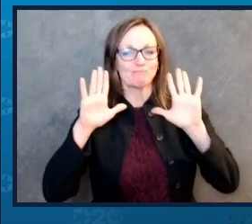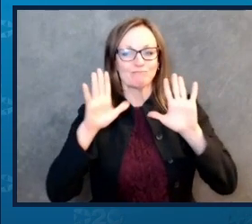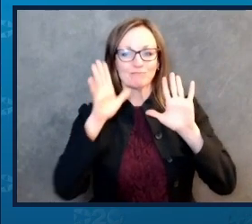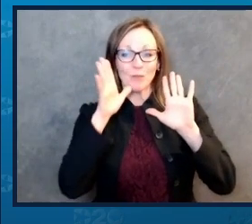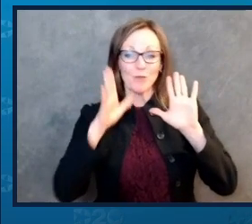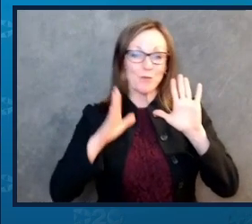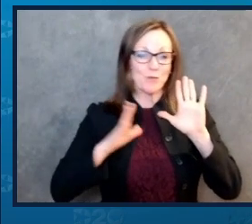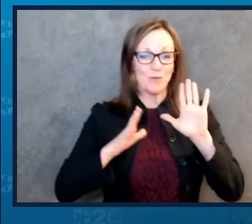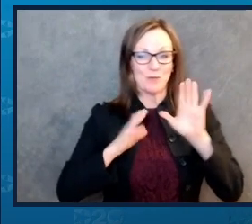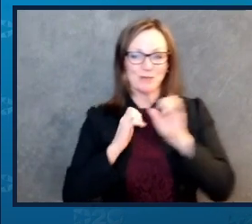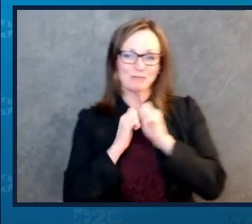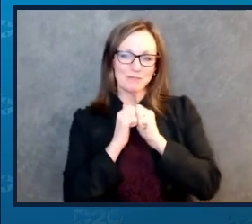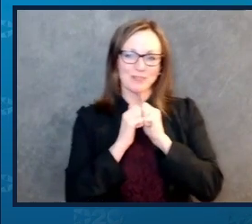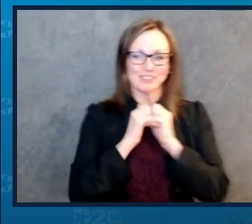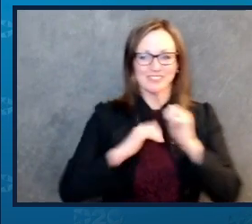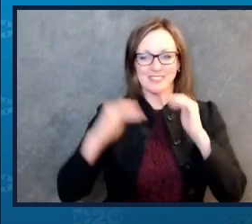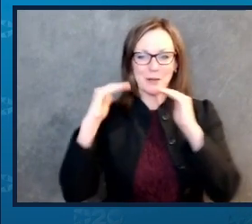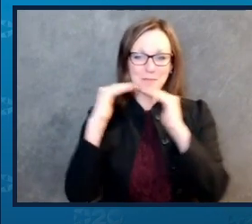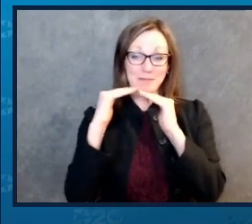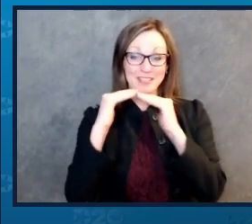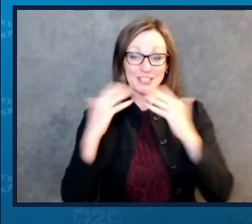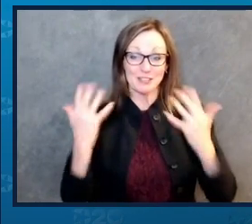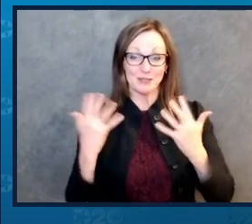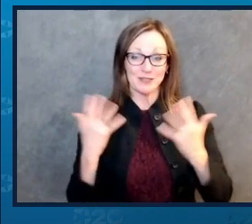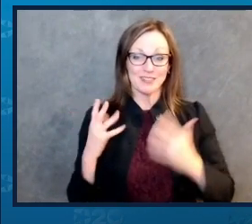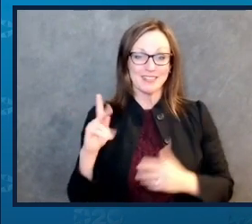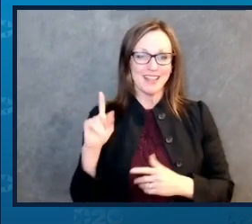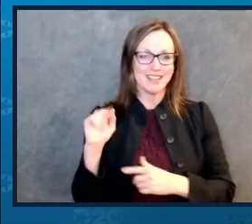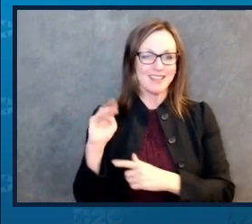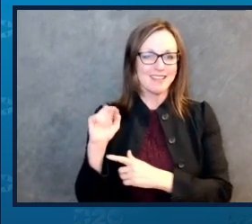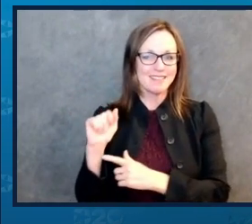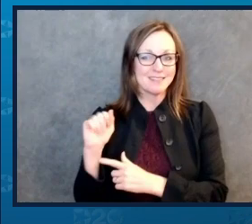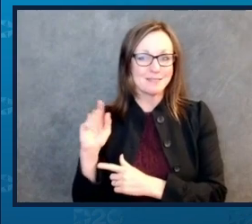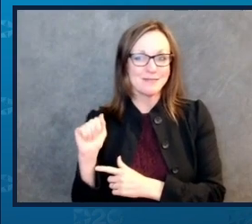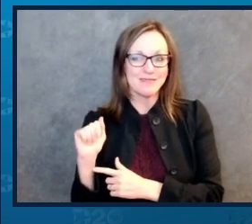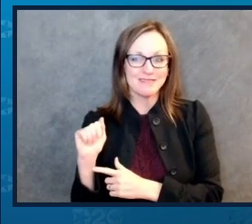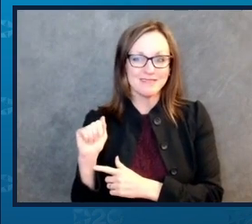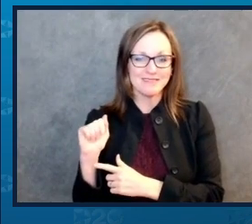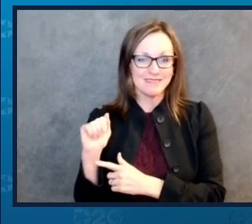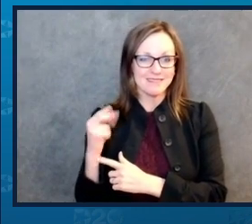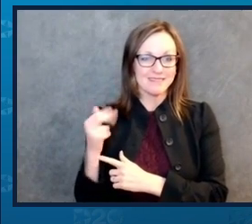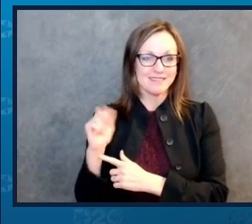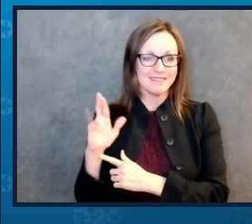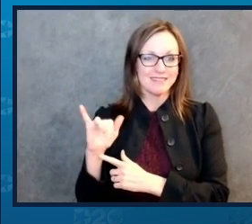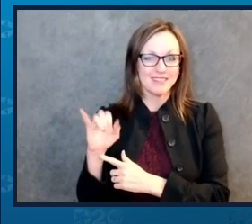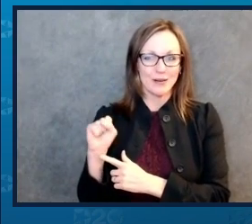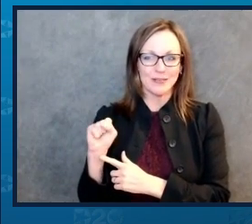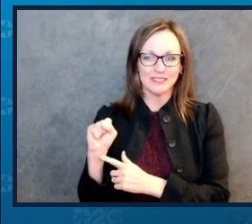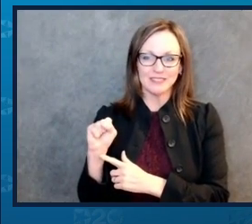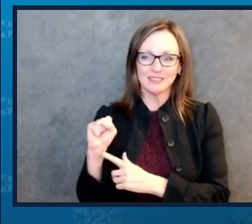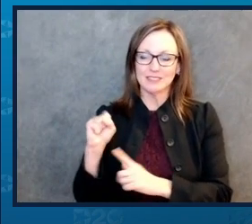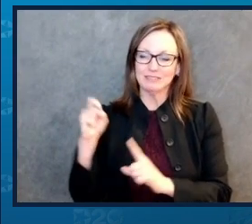HAS CHOSEN SUCH AN EXCEPTIONAL WOMAN TO BE HIS RUNNING MATE. I'VE BEEN FORTUNATE TO KNOW